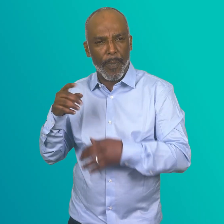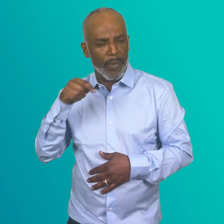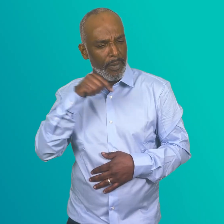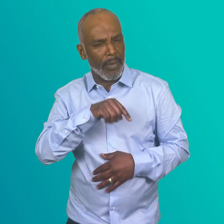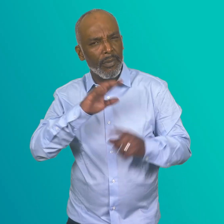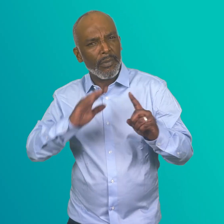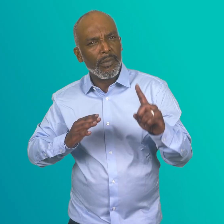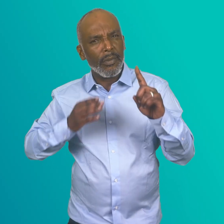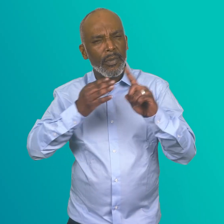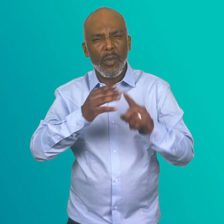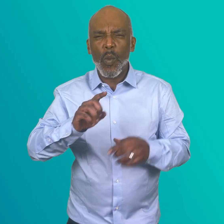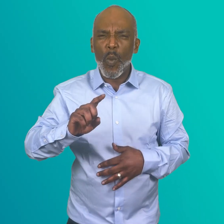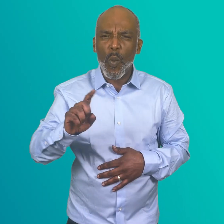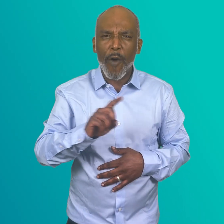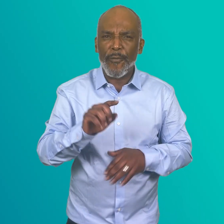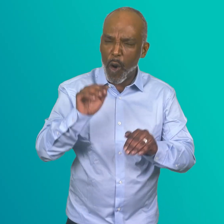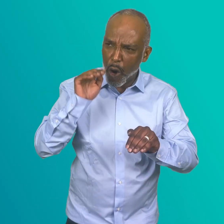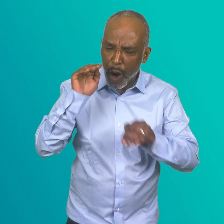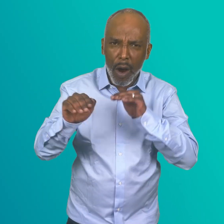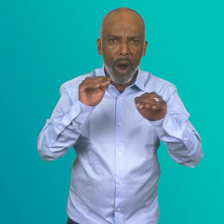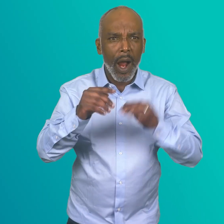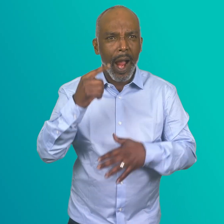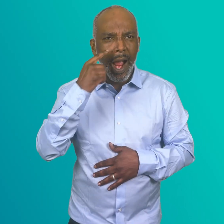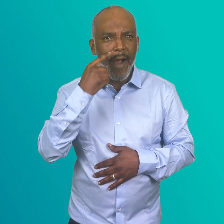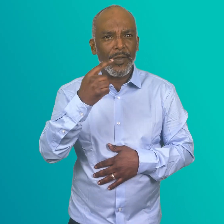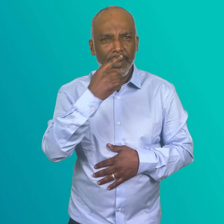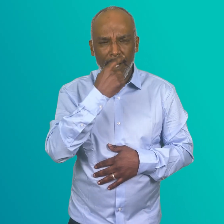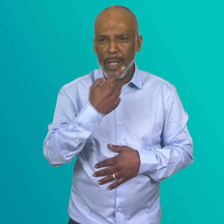The purpose of the Call for Evidence is to gather evidence